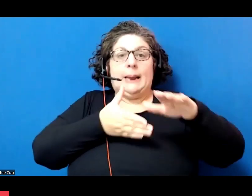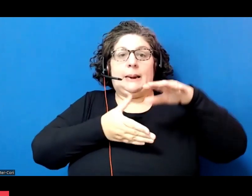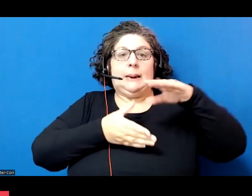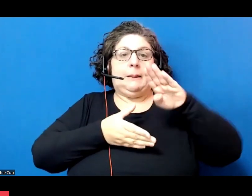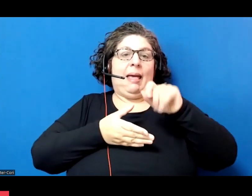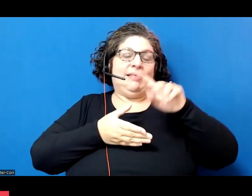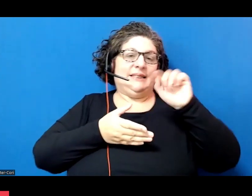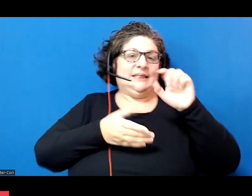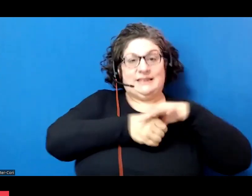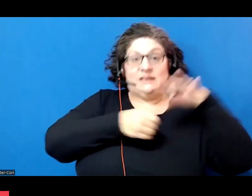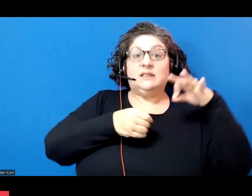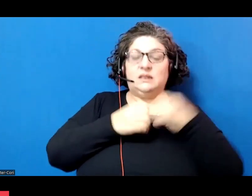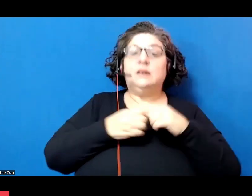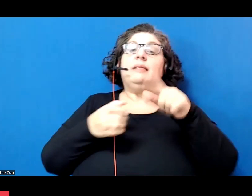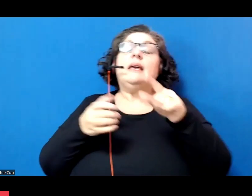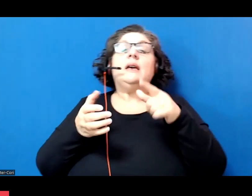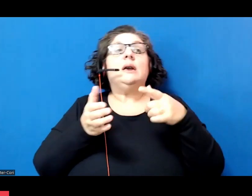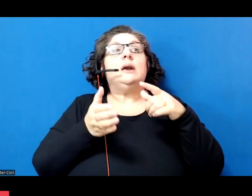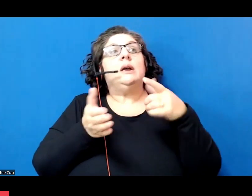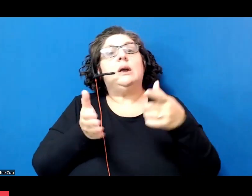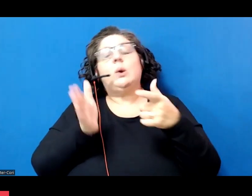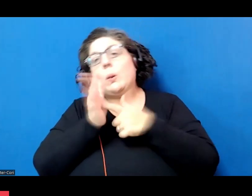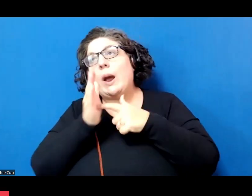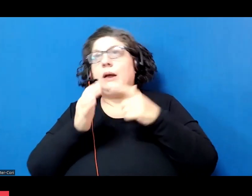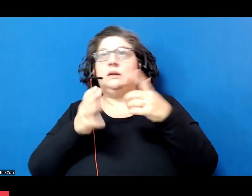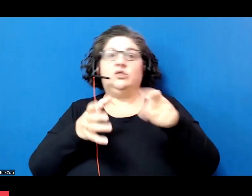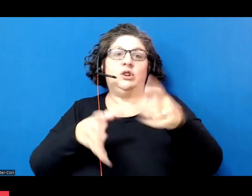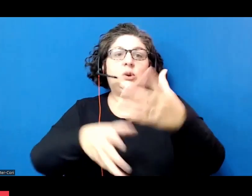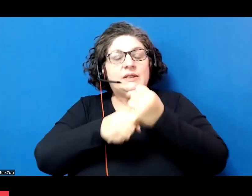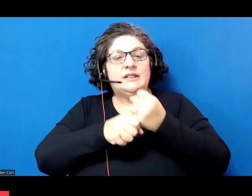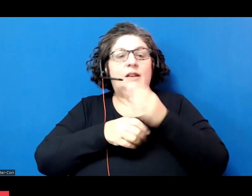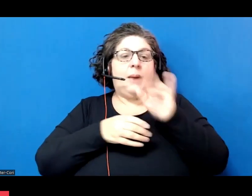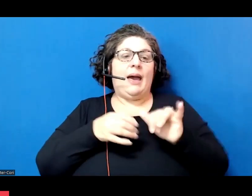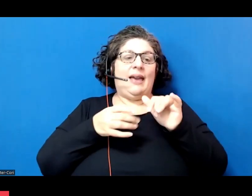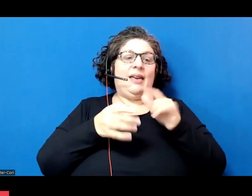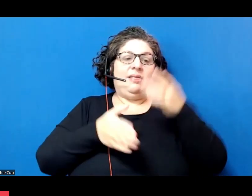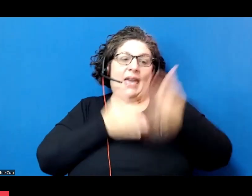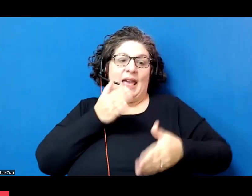Provision that mail in ballots be received by end of Election Day to be counted and the